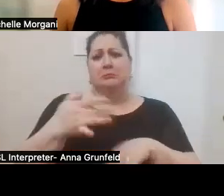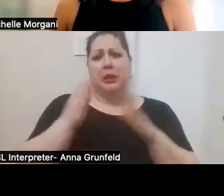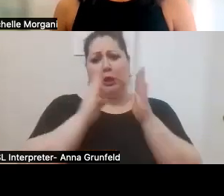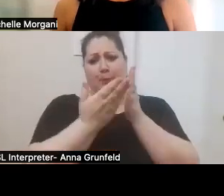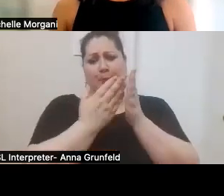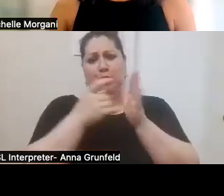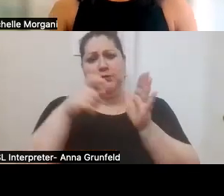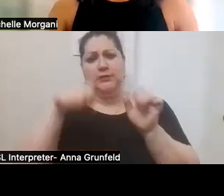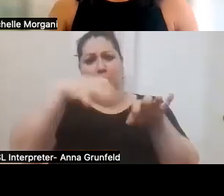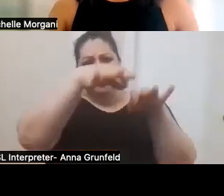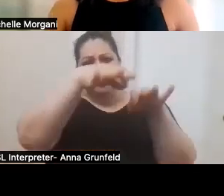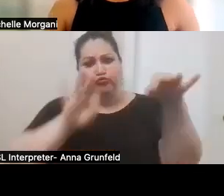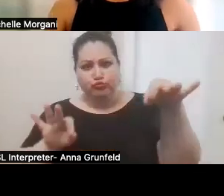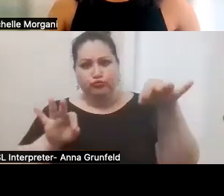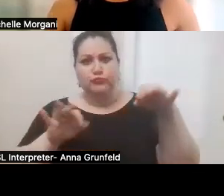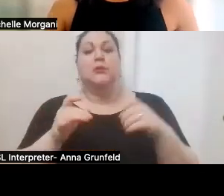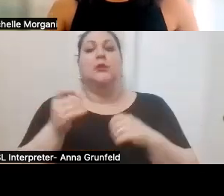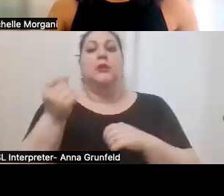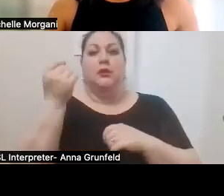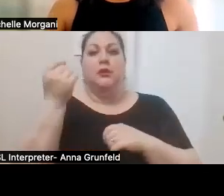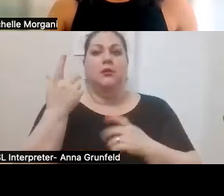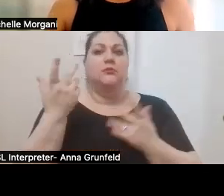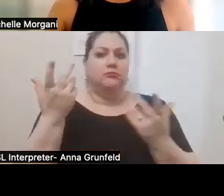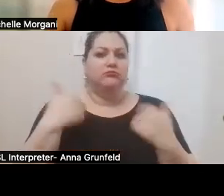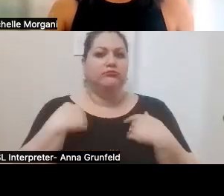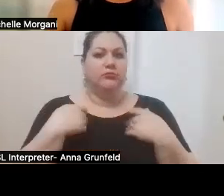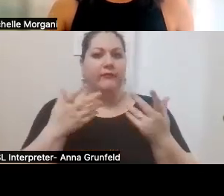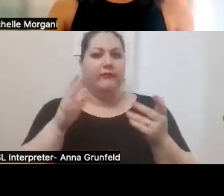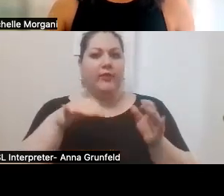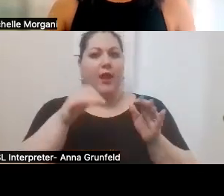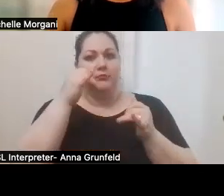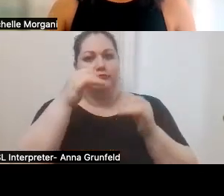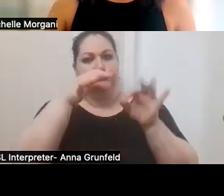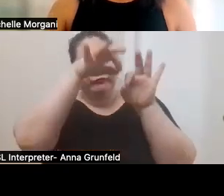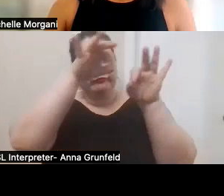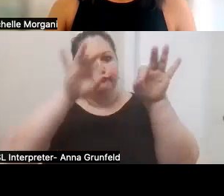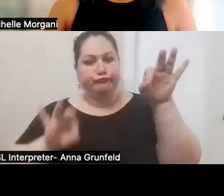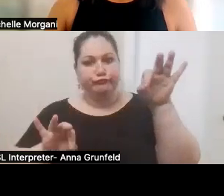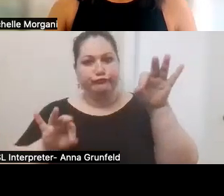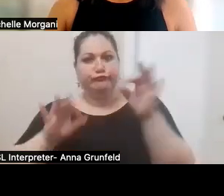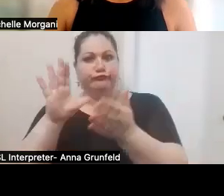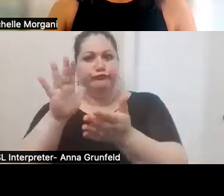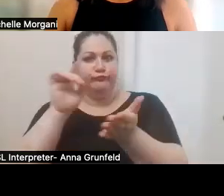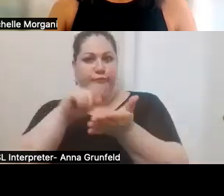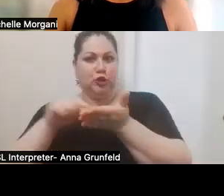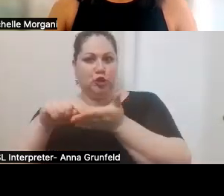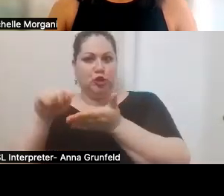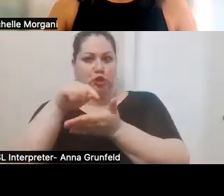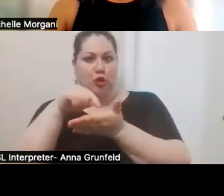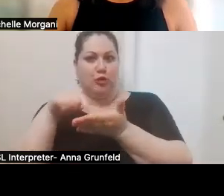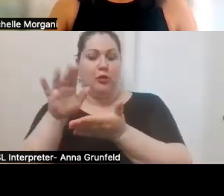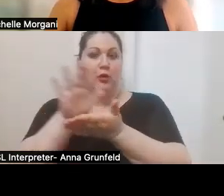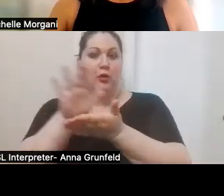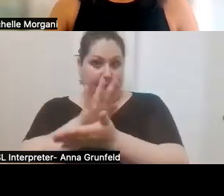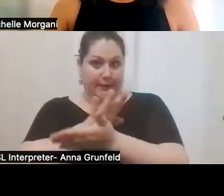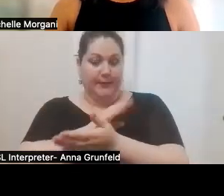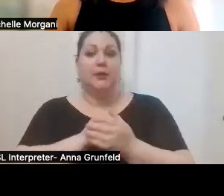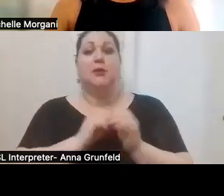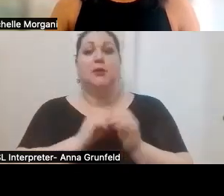but there's always a perforated way for you to tear a page out. And, so, it can be fed through a printer.